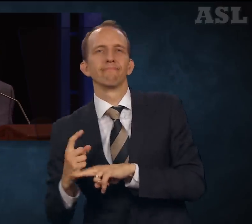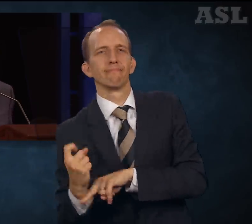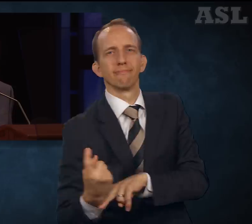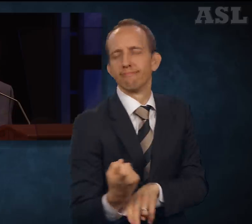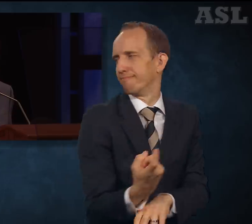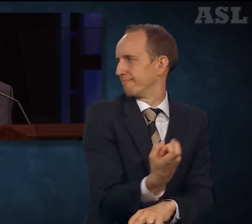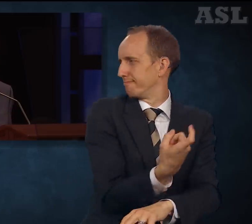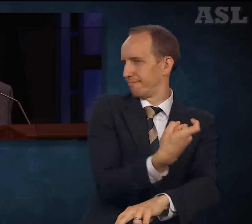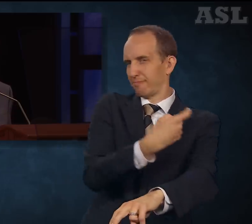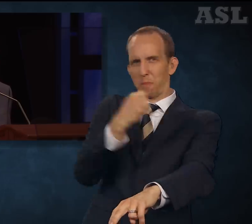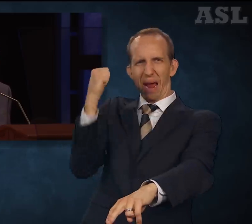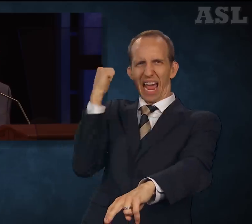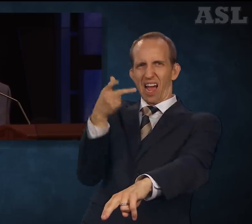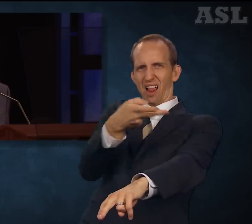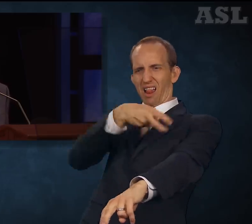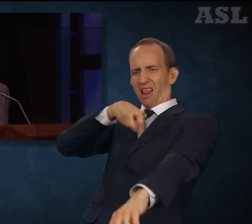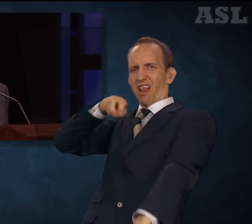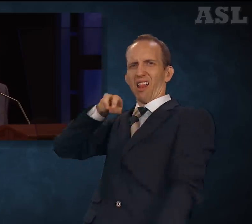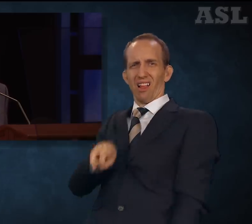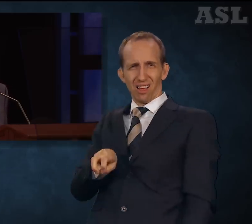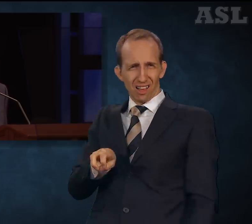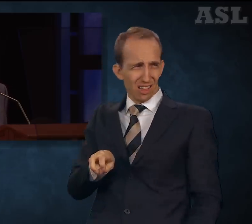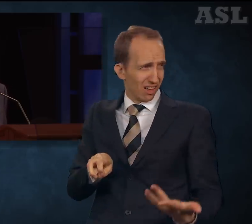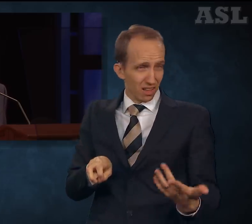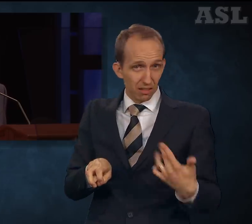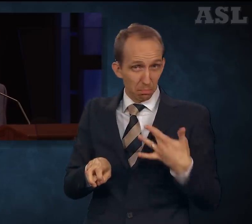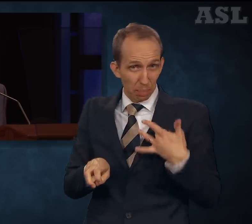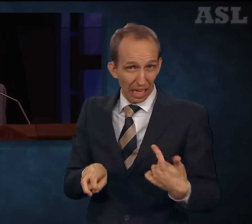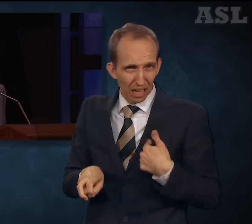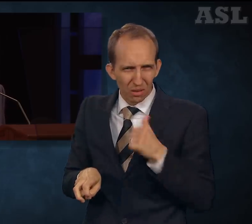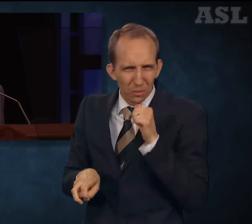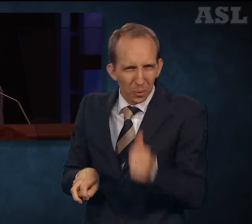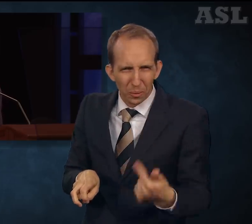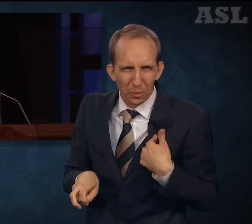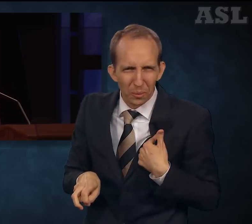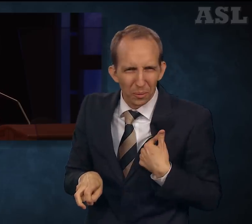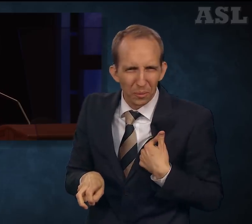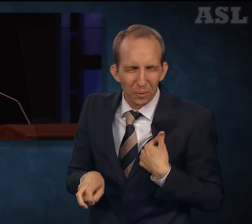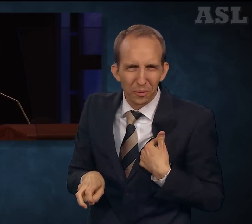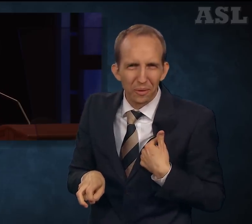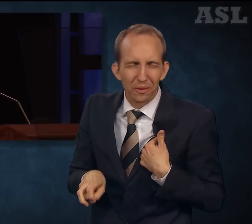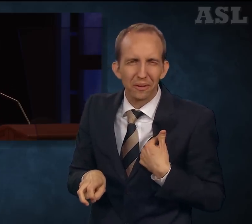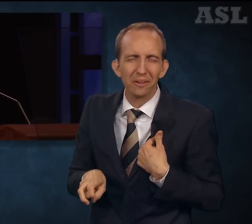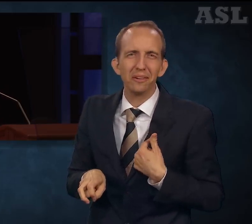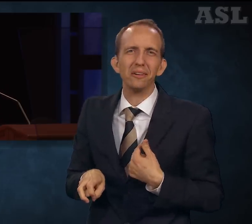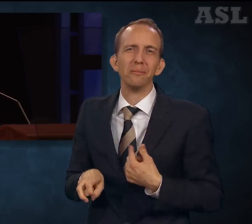PRESENTATION, I SLIPPED OUT OF MY CHAIR AND WALKED